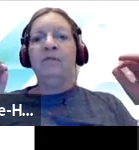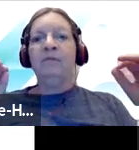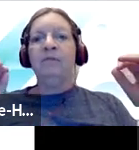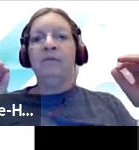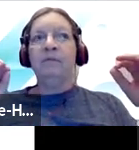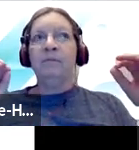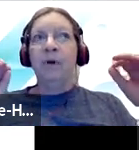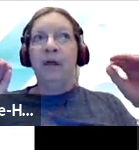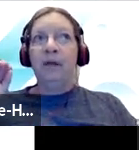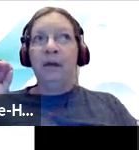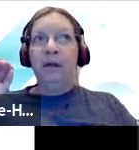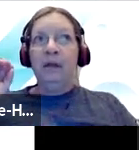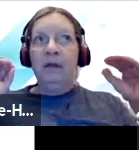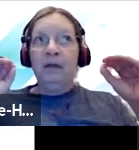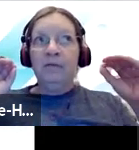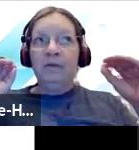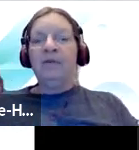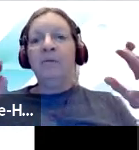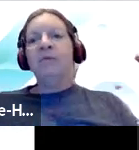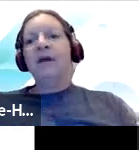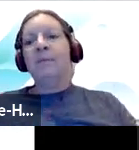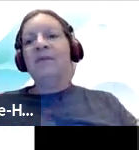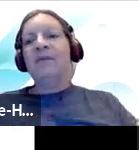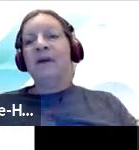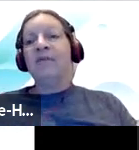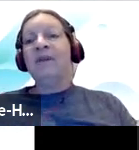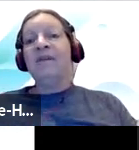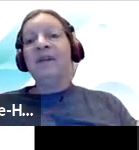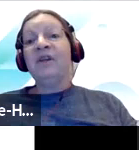you're not considered an underrepresented minority for the purposes of what the government is measuring.